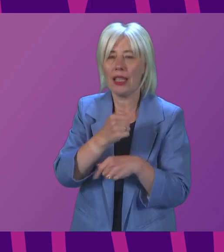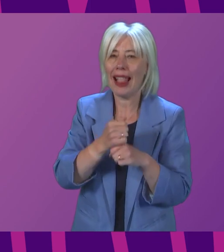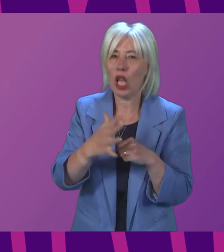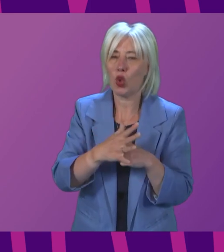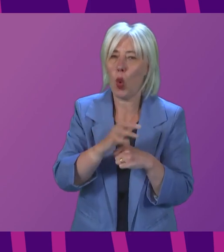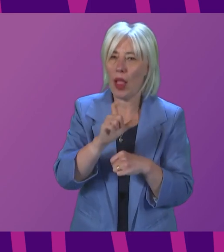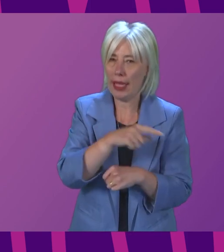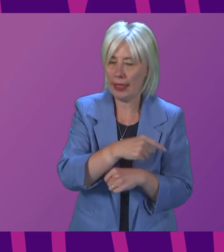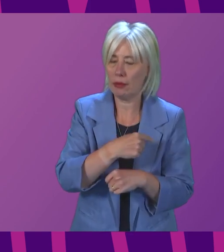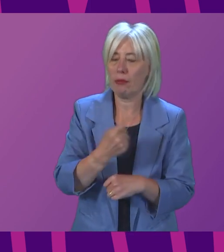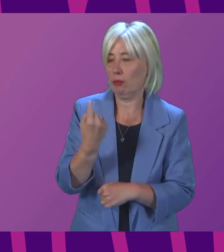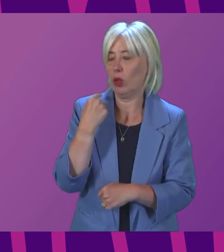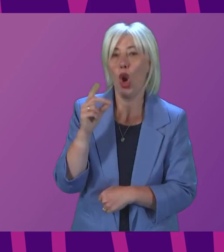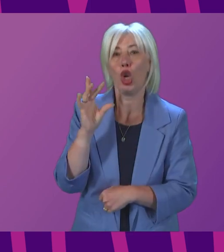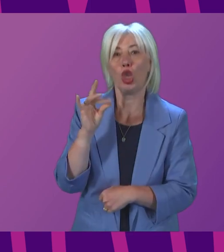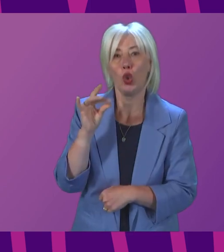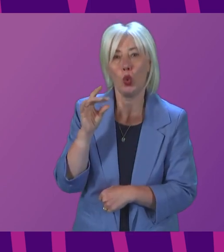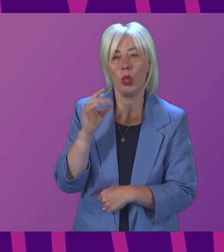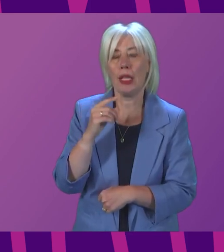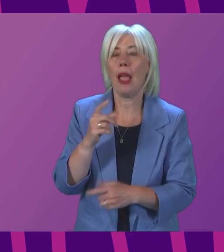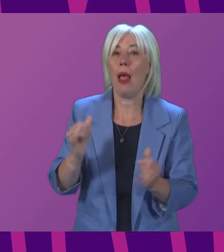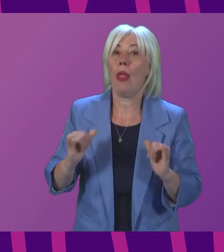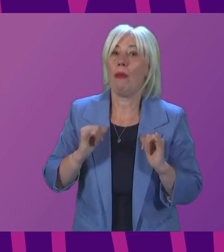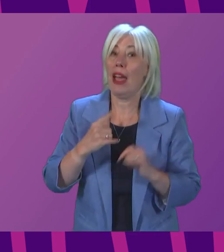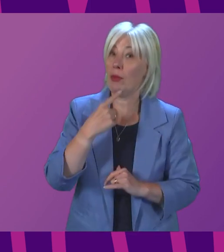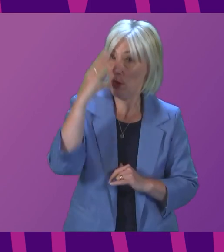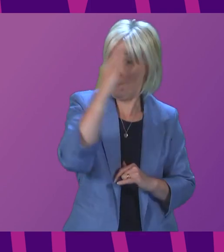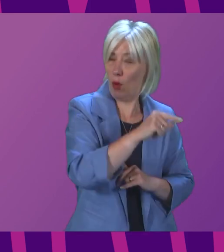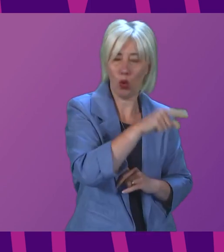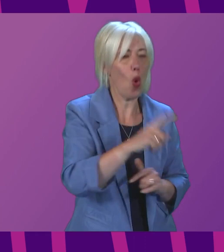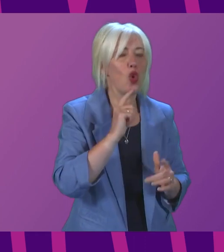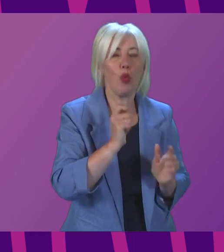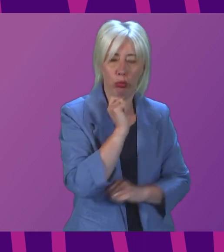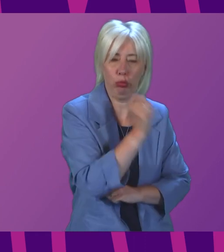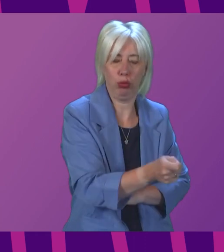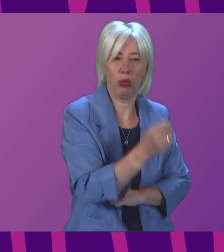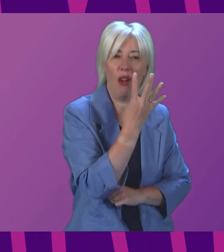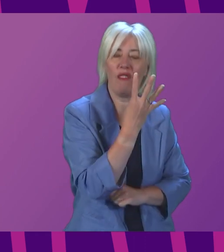Following the First Minister’s announcements on Tuesday, the management told staff that they would be made redundant and would have only four weeks’ notice of that.